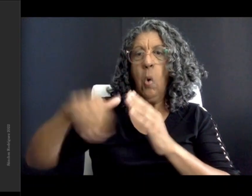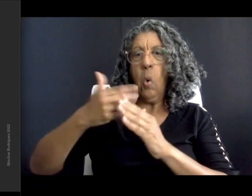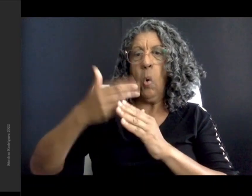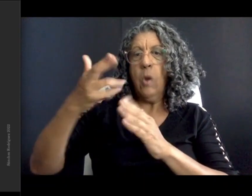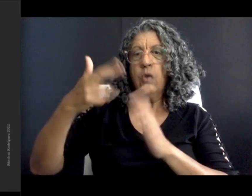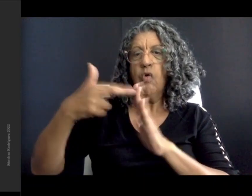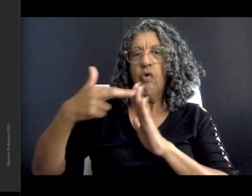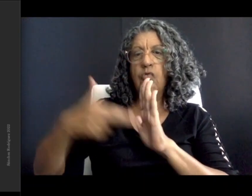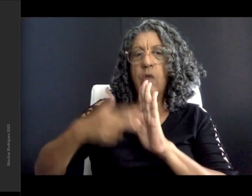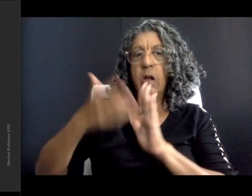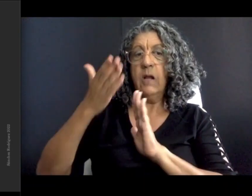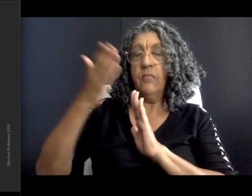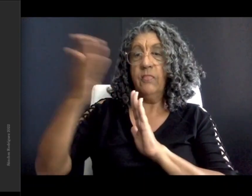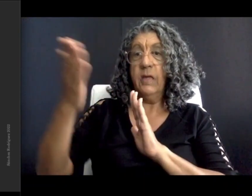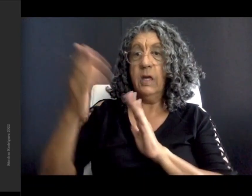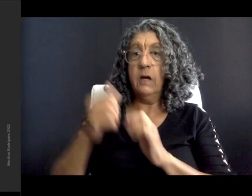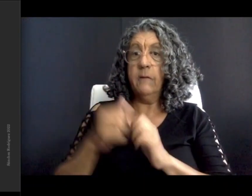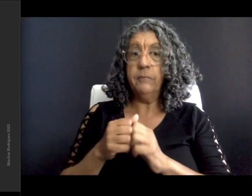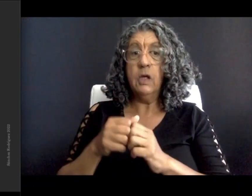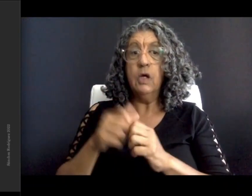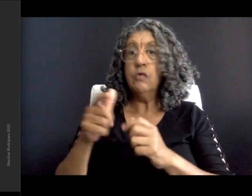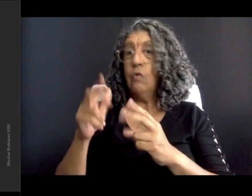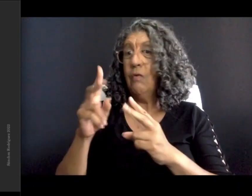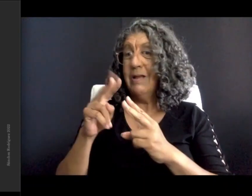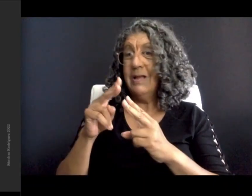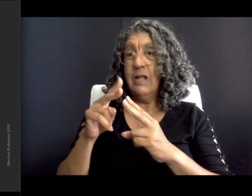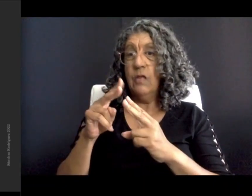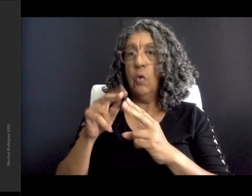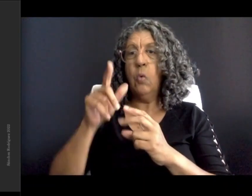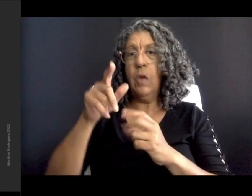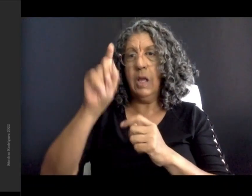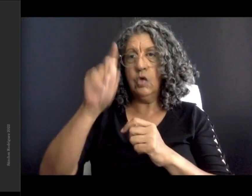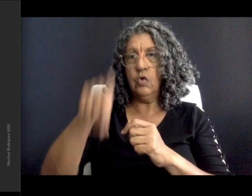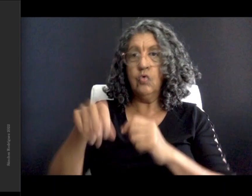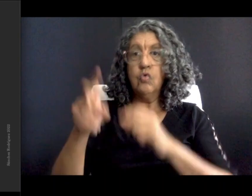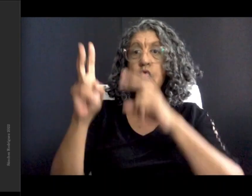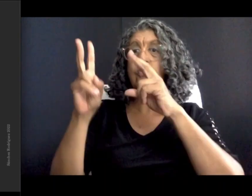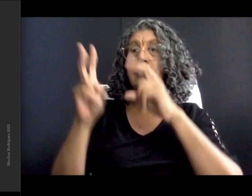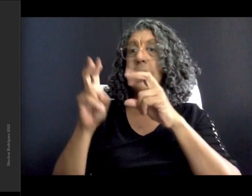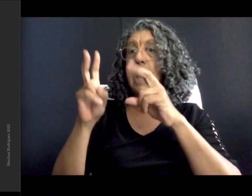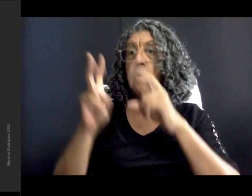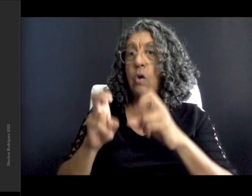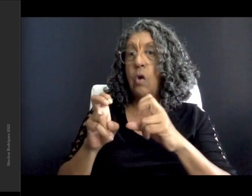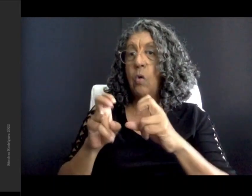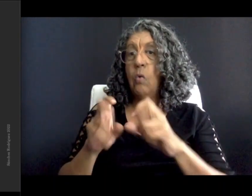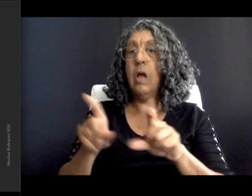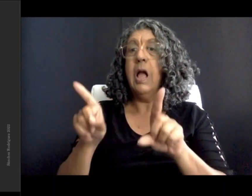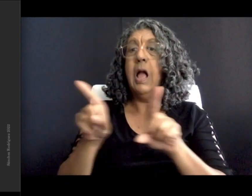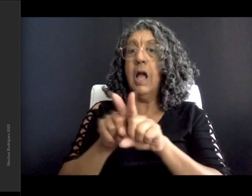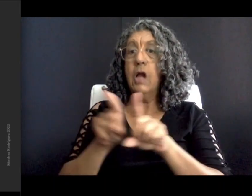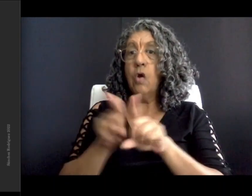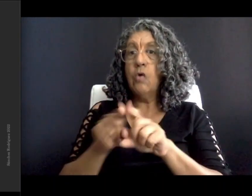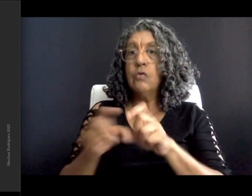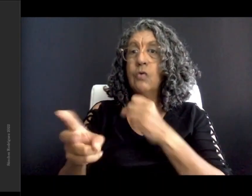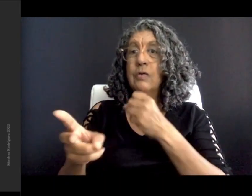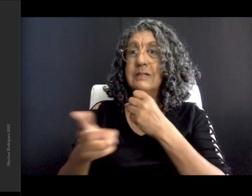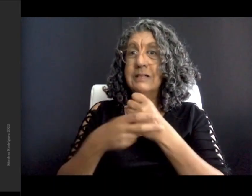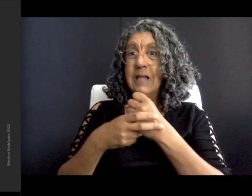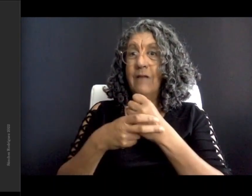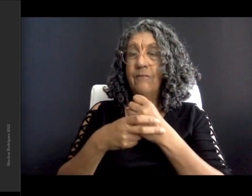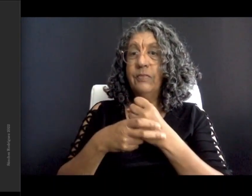and you could find all the records there. Either way, you should download them and save them